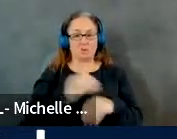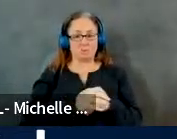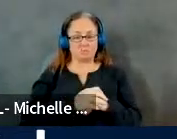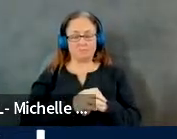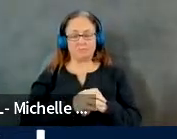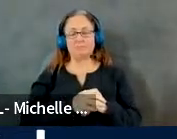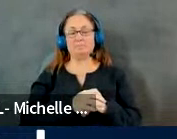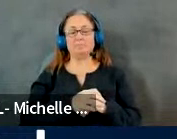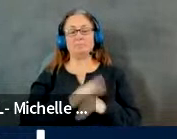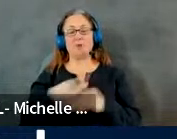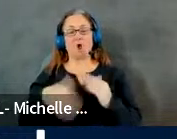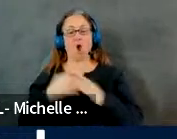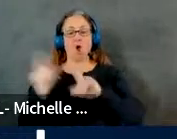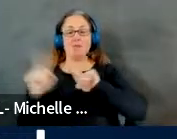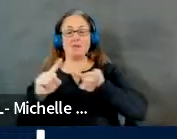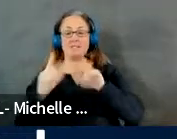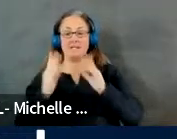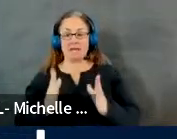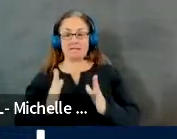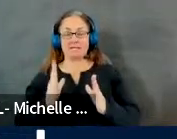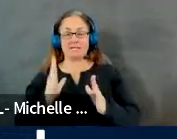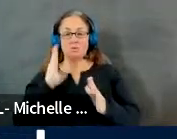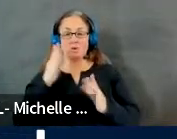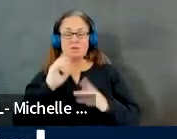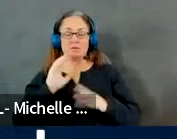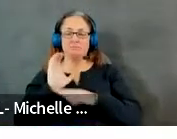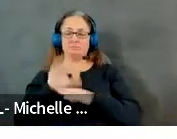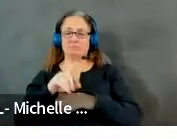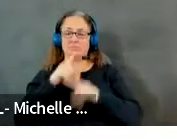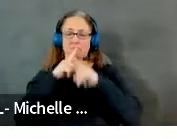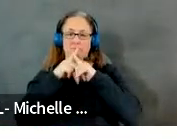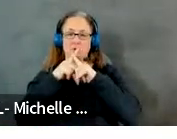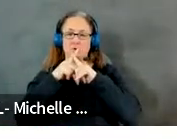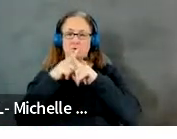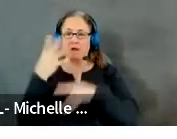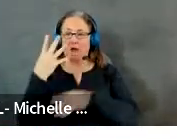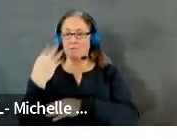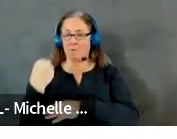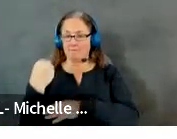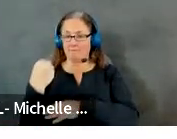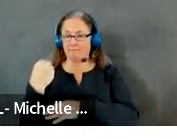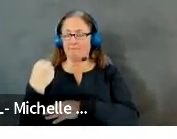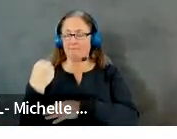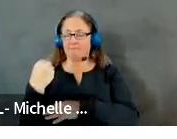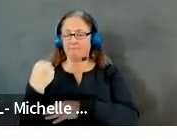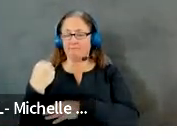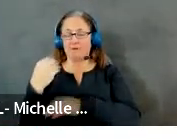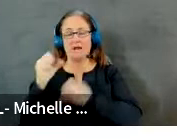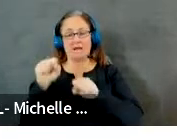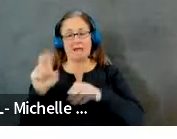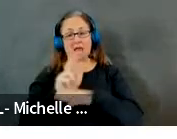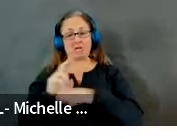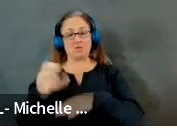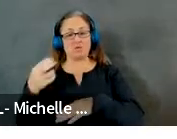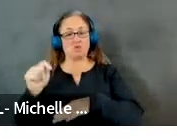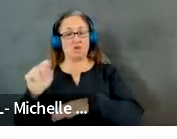All attendees will remain muted and with your cameras off. You may use the chat feature to